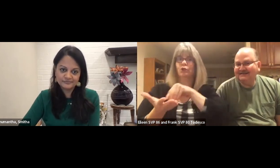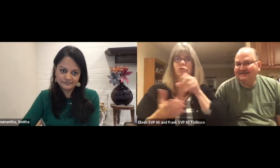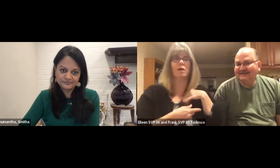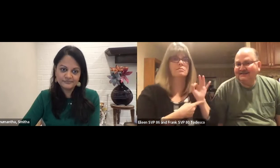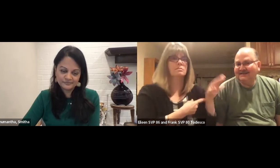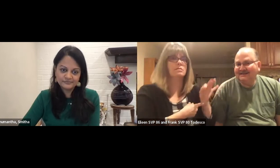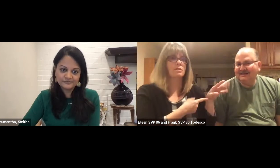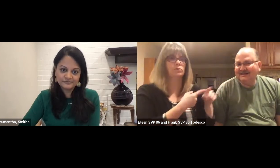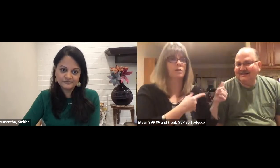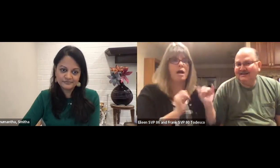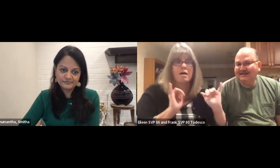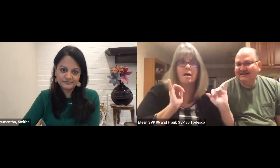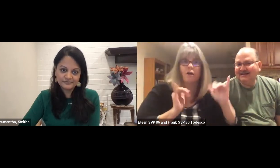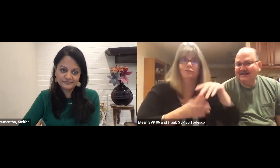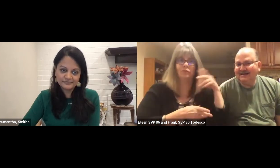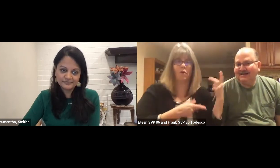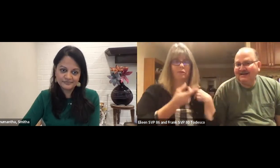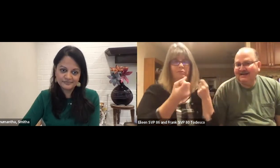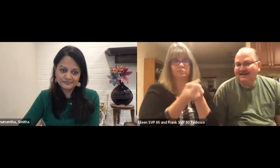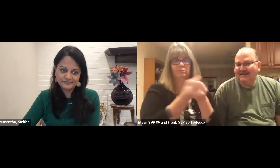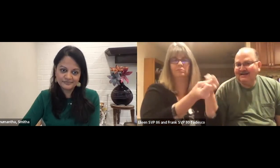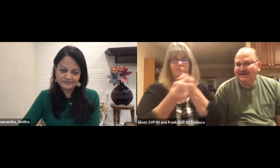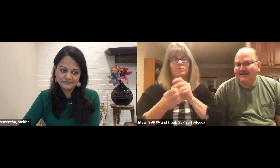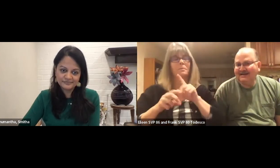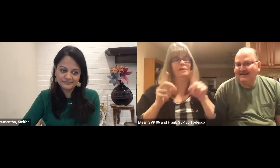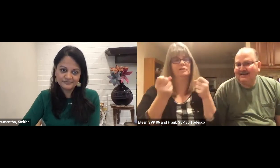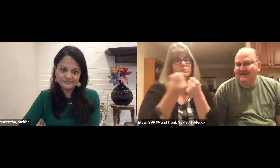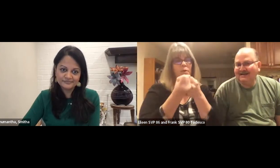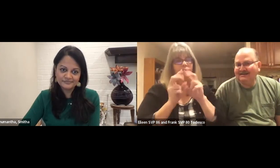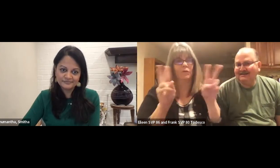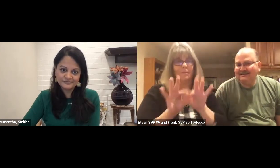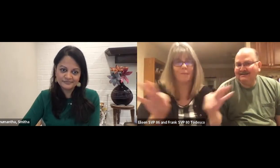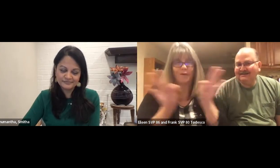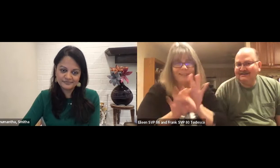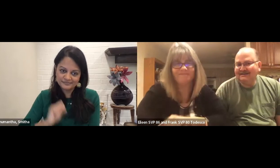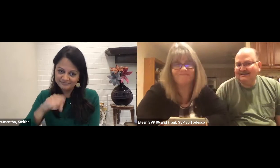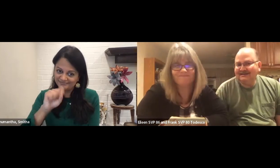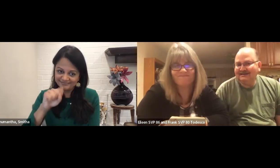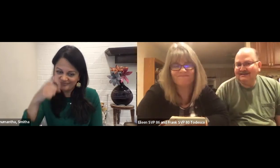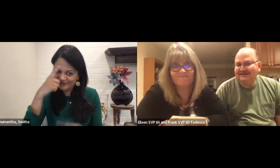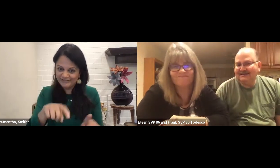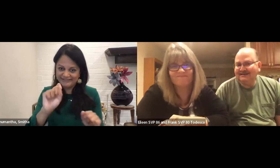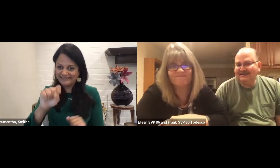but they are other caregivers of loved ones with dementia, and I've taken some of those tips and tricks and tried it with Louise,